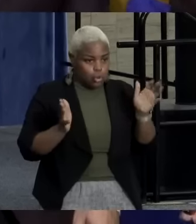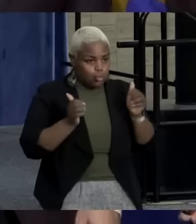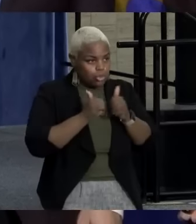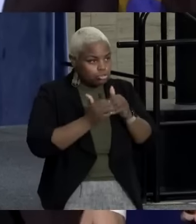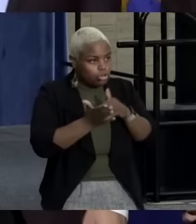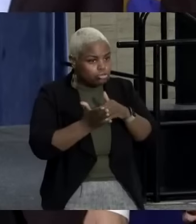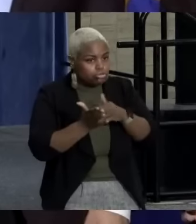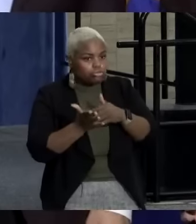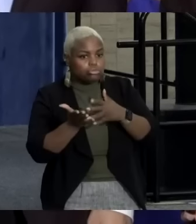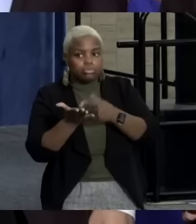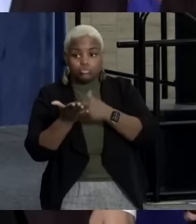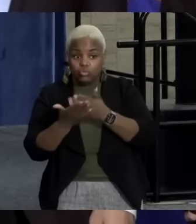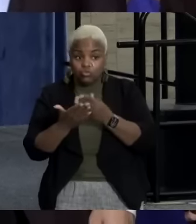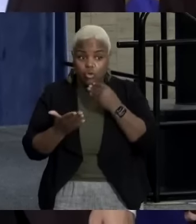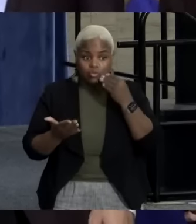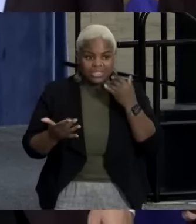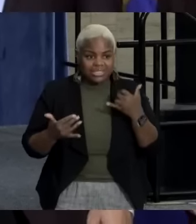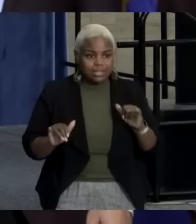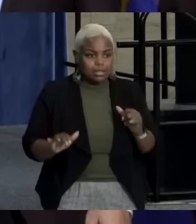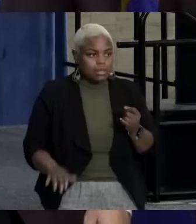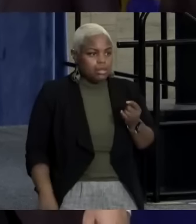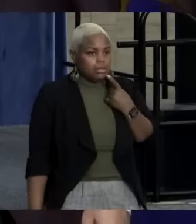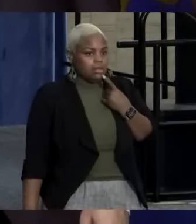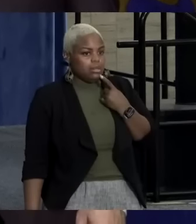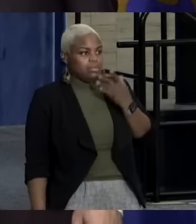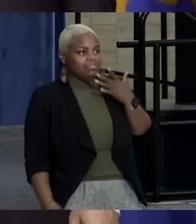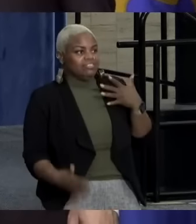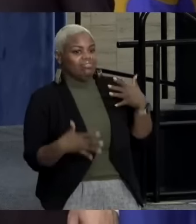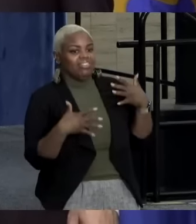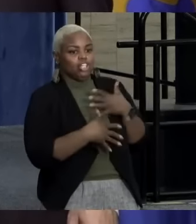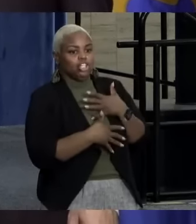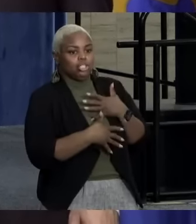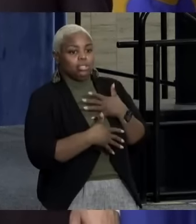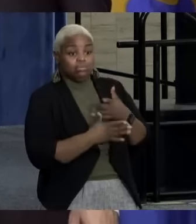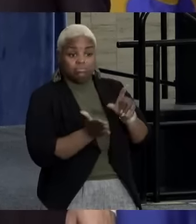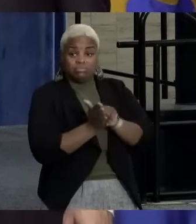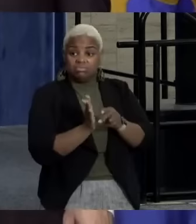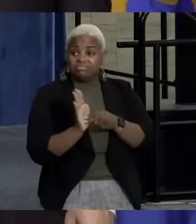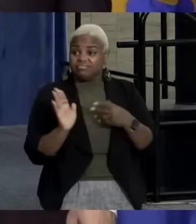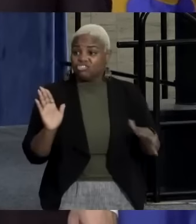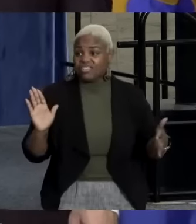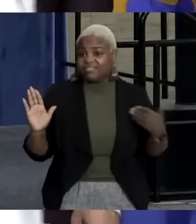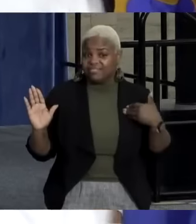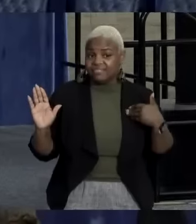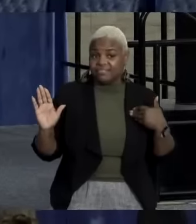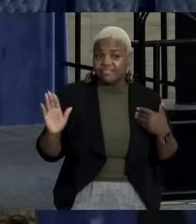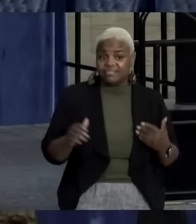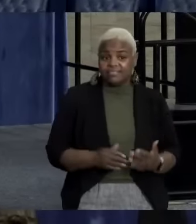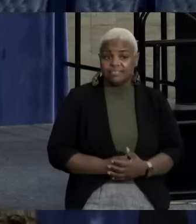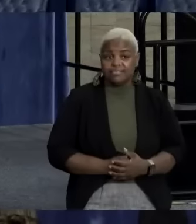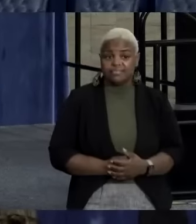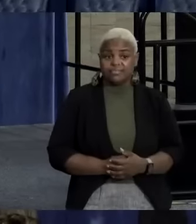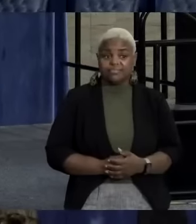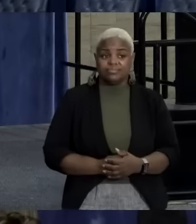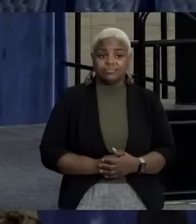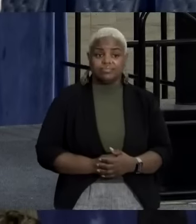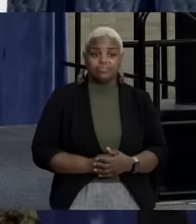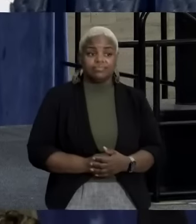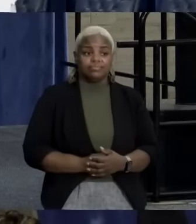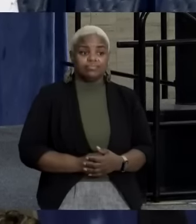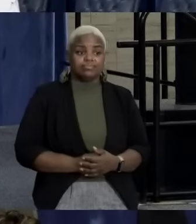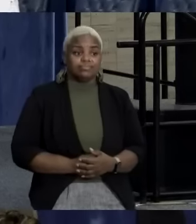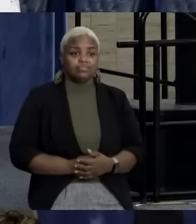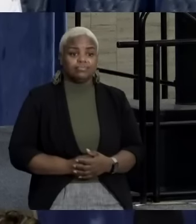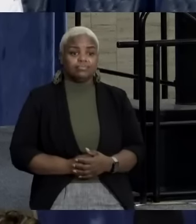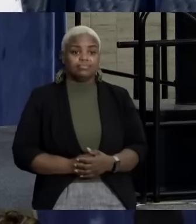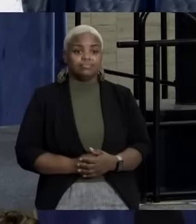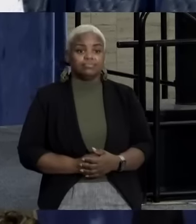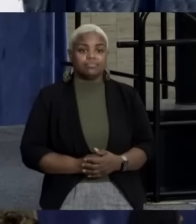how many people still didn't use it because of the label. That's published paper.